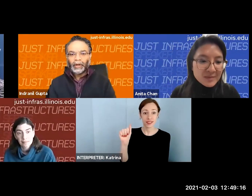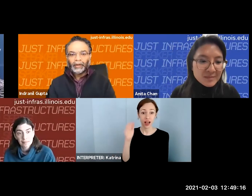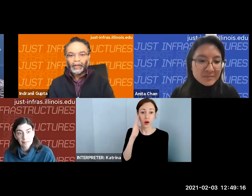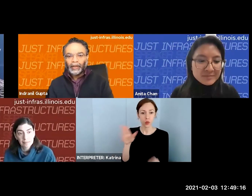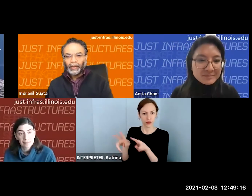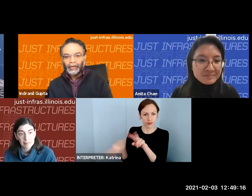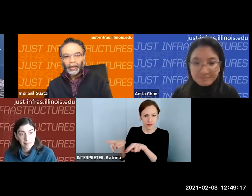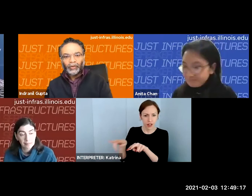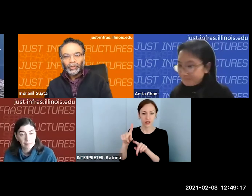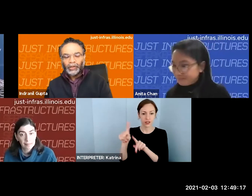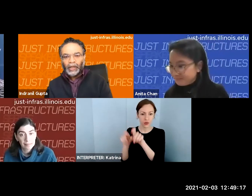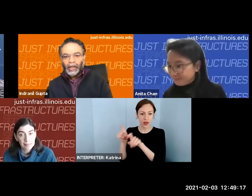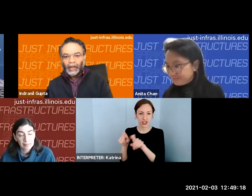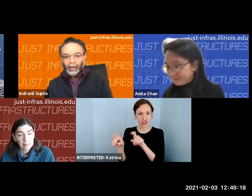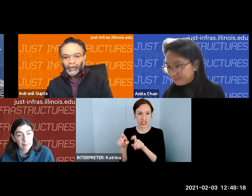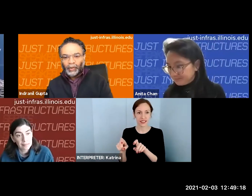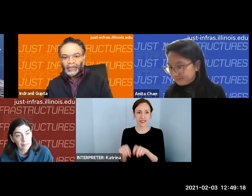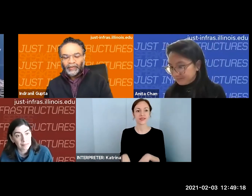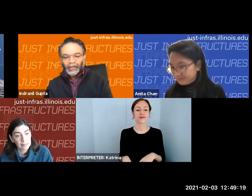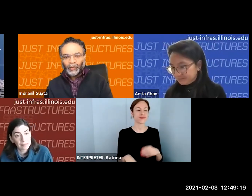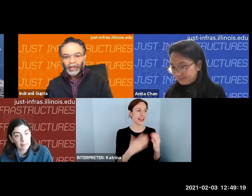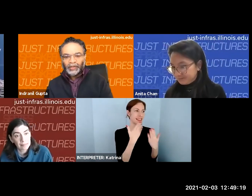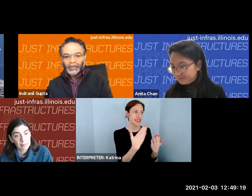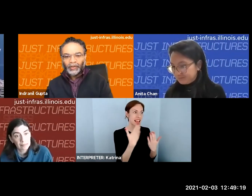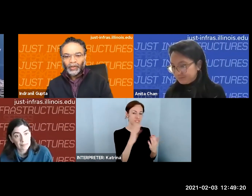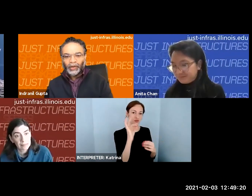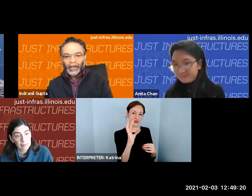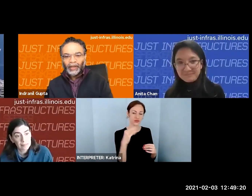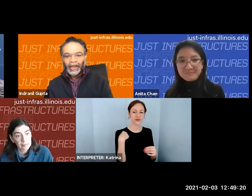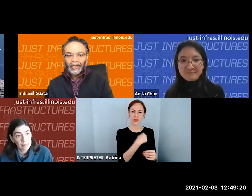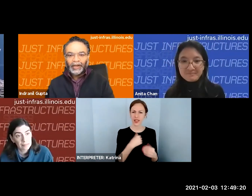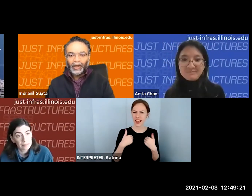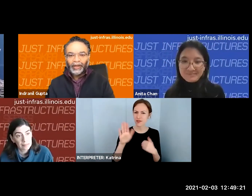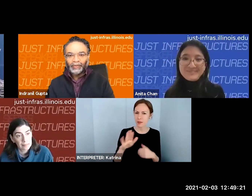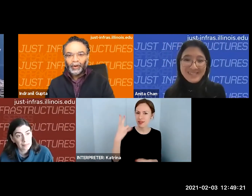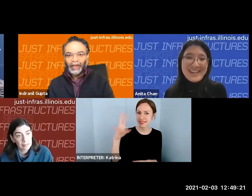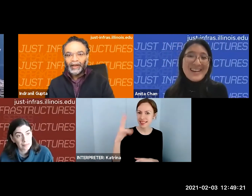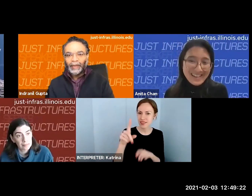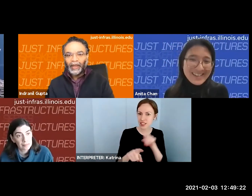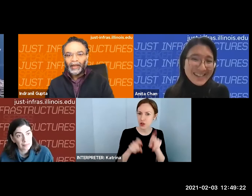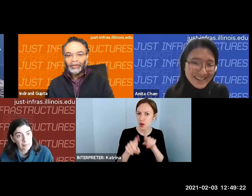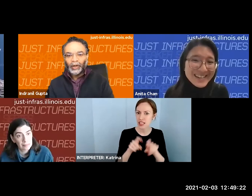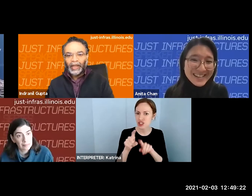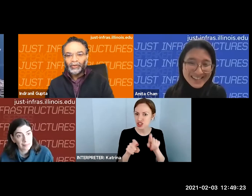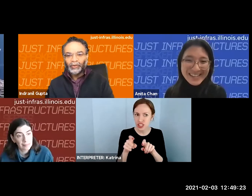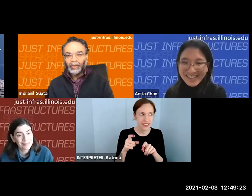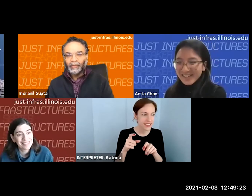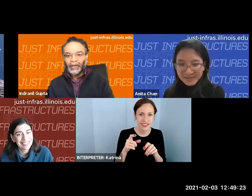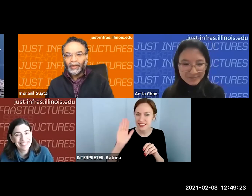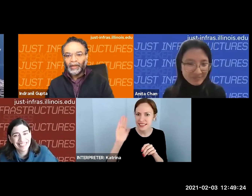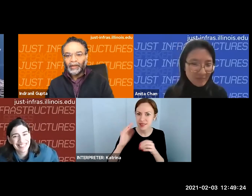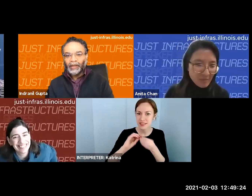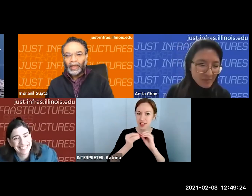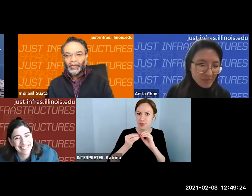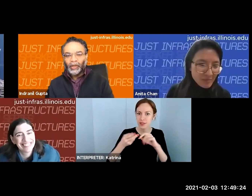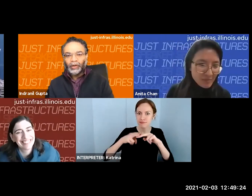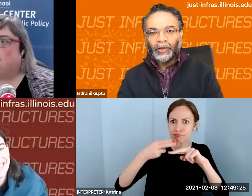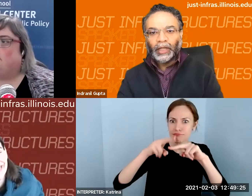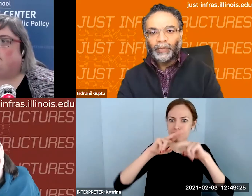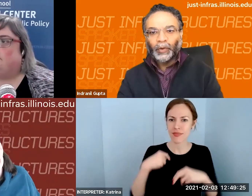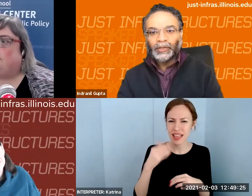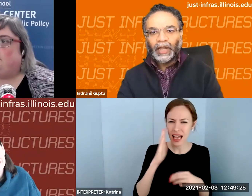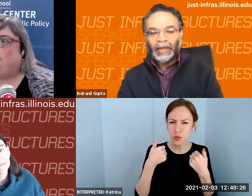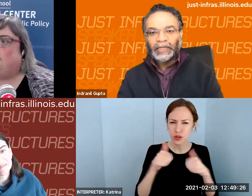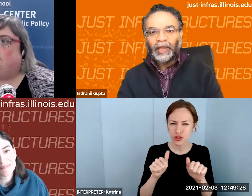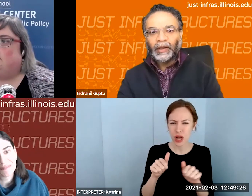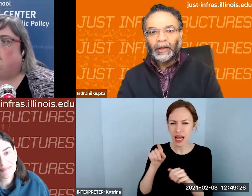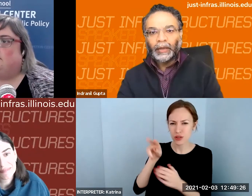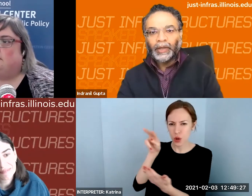All right, thank you john. We have about 17 questions in the q amp a at now and probably climbing, I'll try to get through them in the order that they were posted and I deviate a little bit.